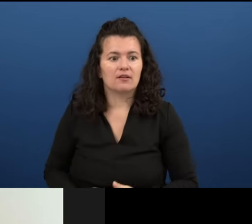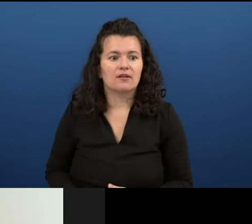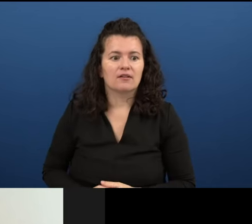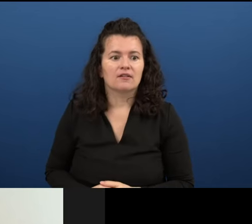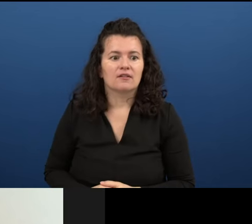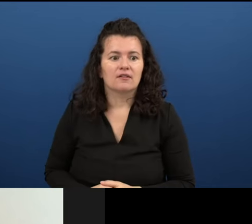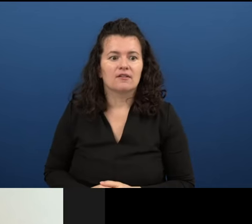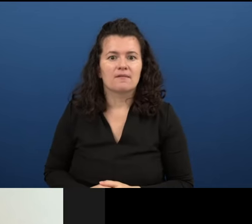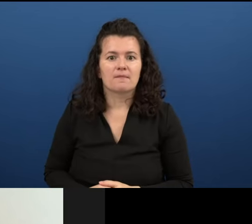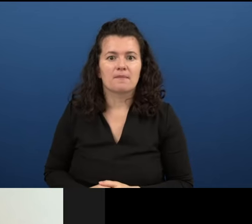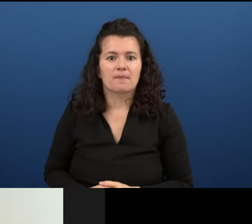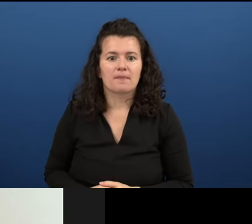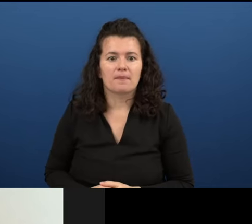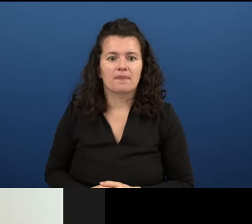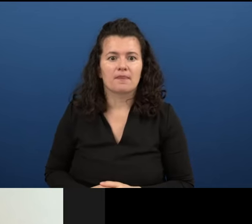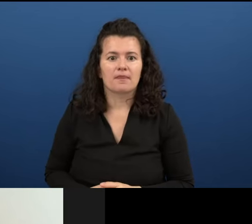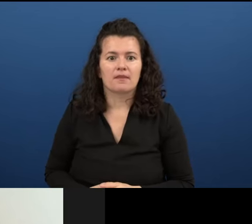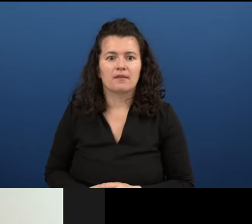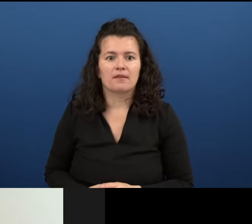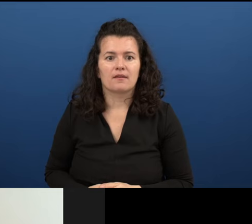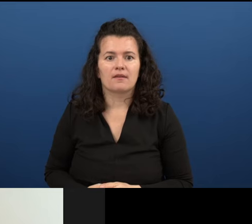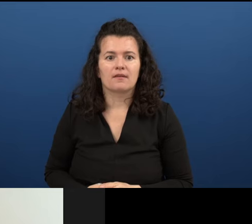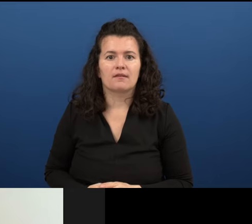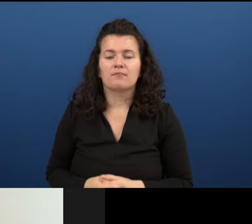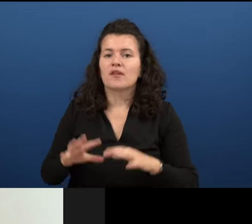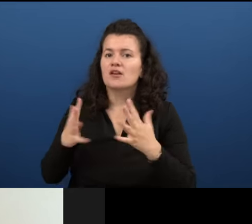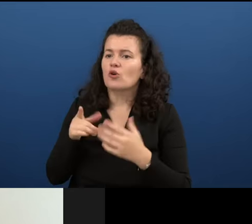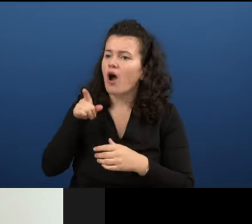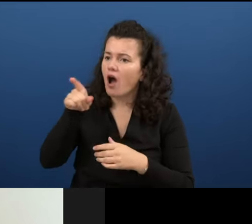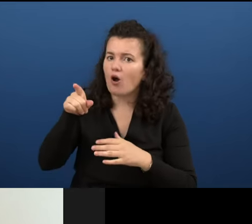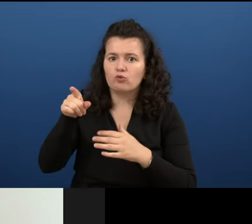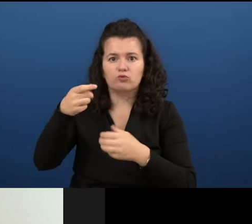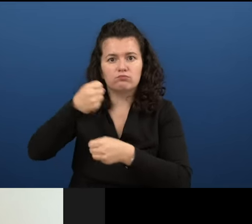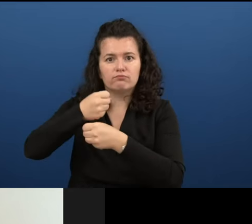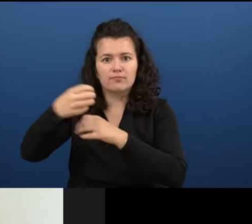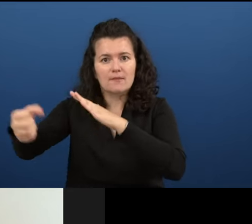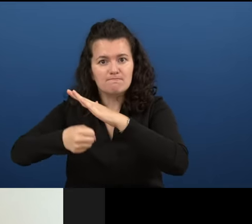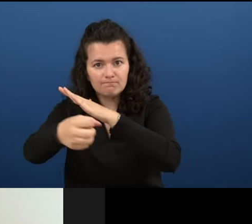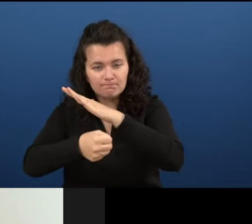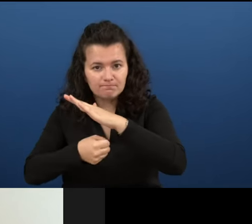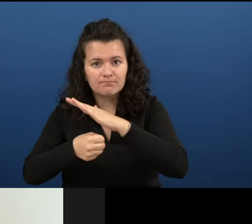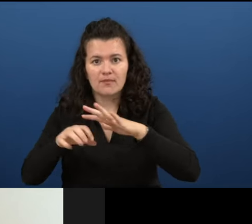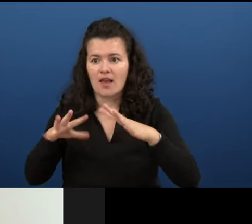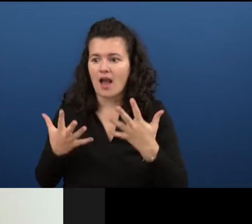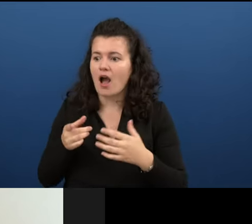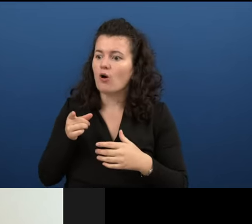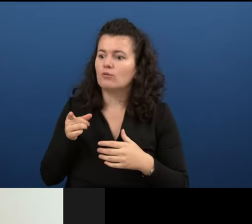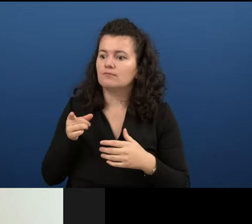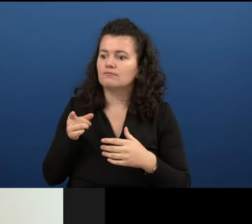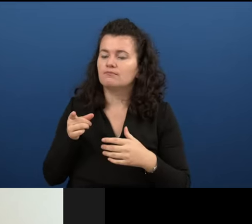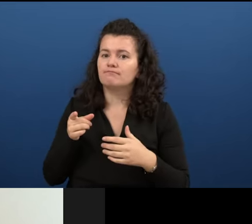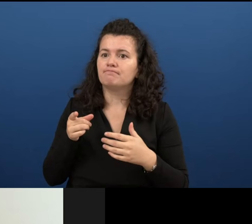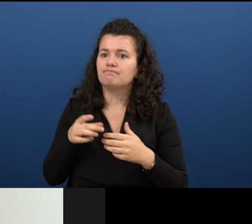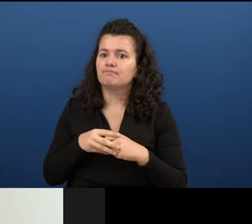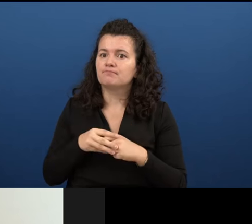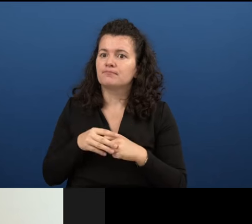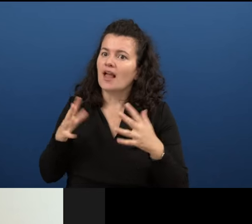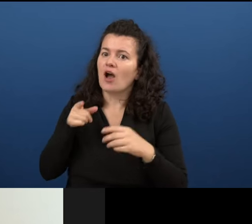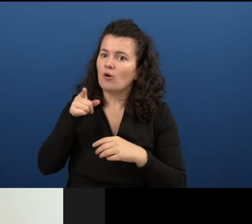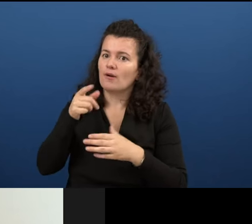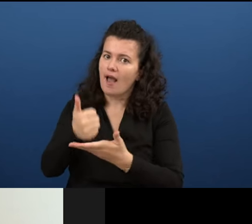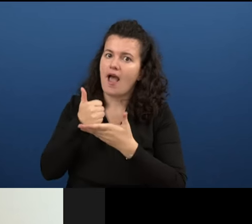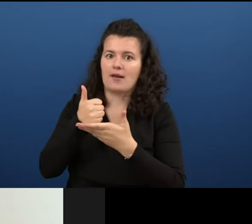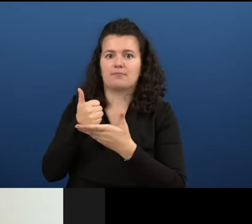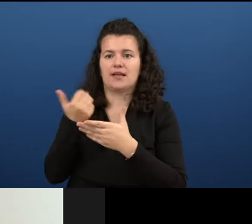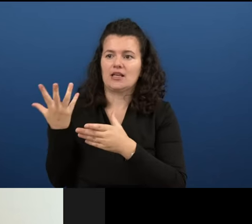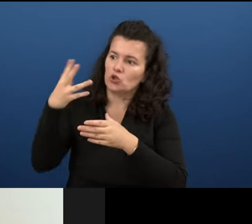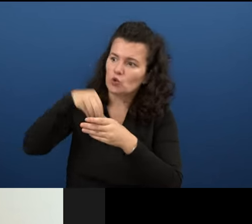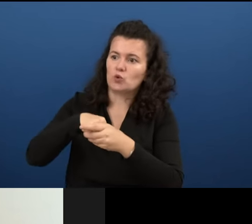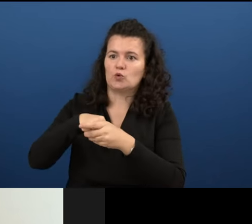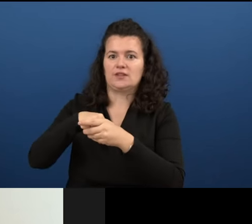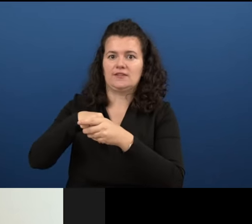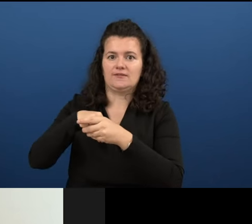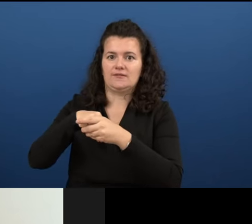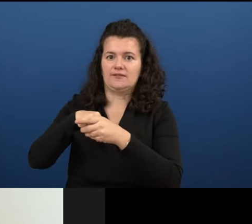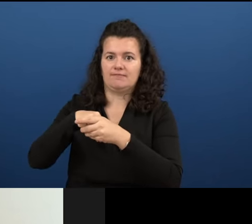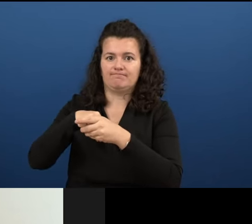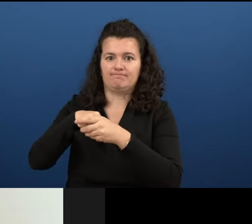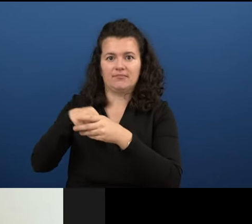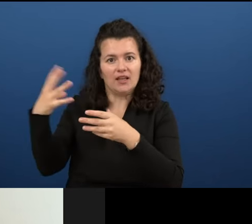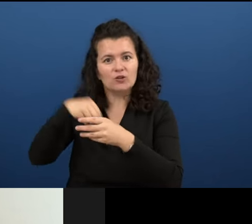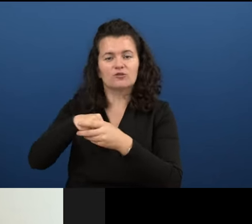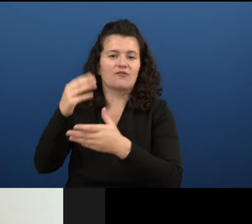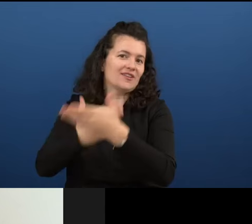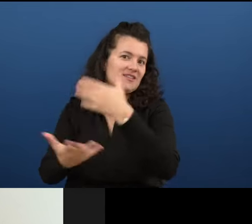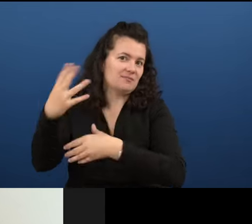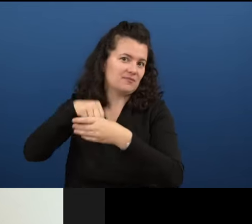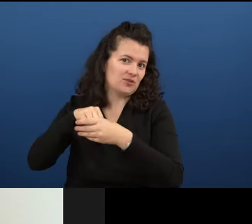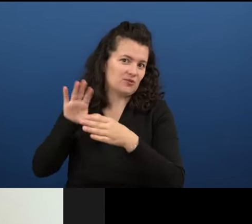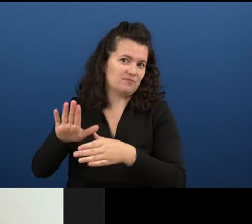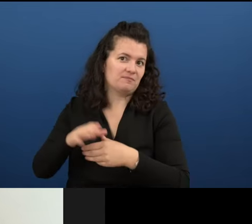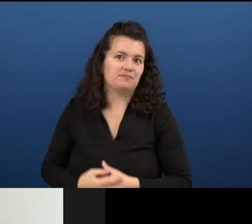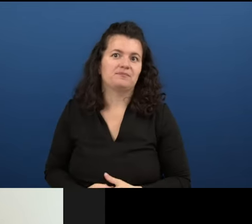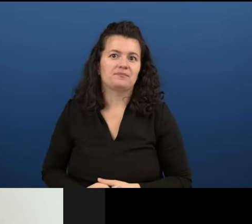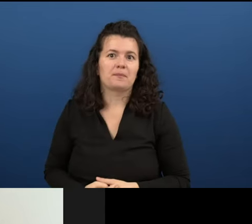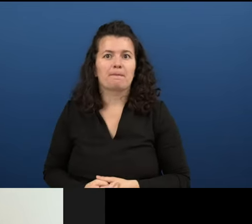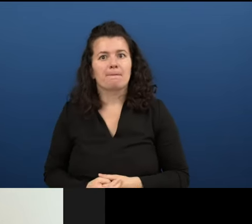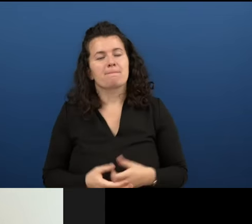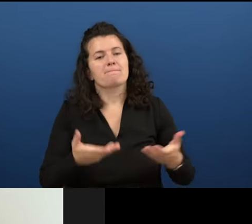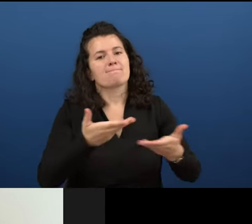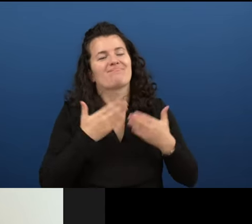or suggestion on the on the cap, Shiva mercy. 10:46:10 Thank you so much and Hello everyone.